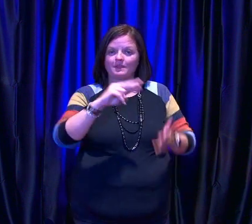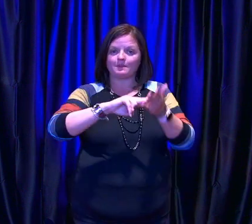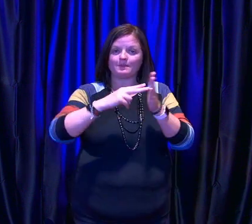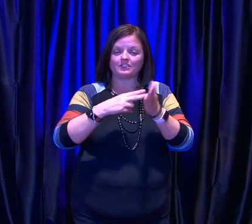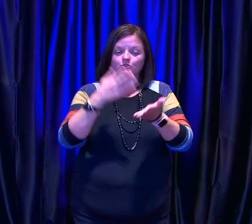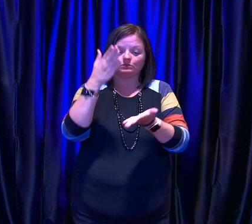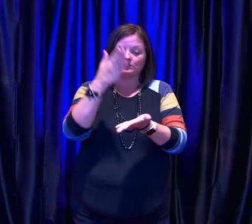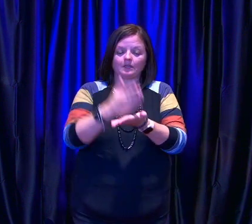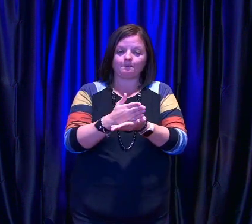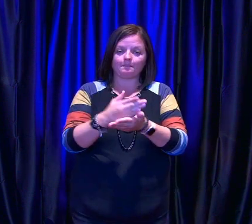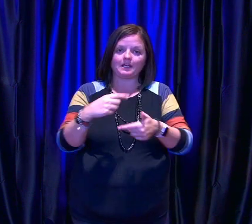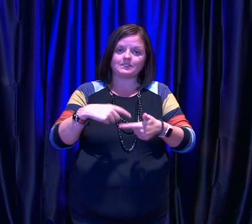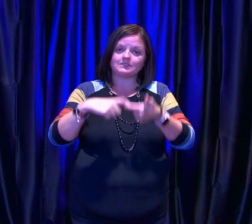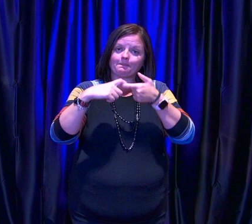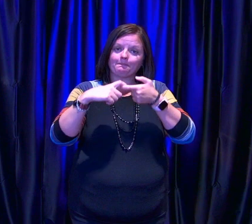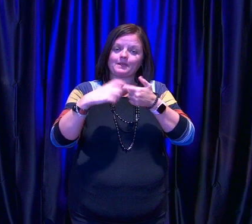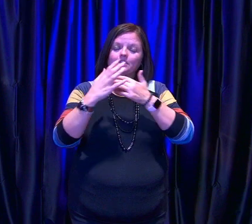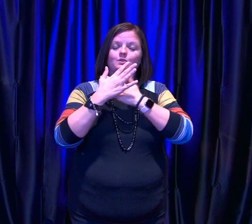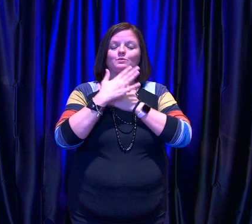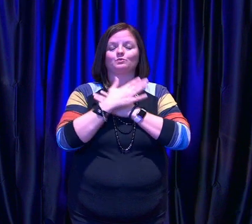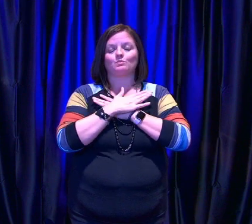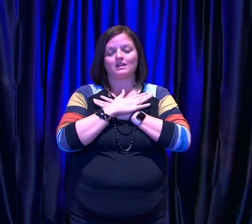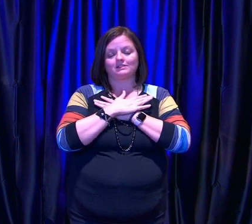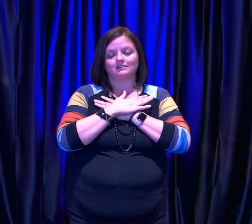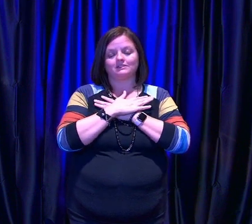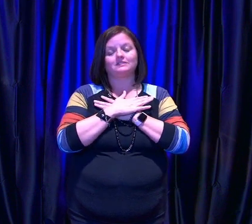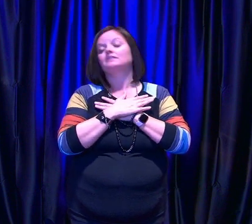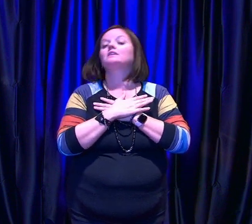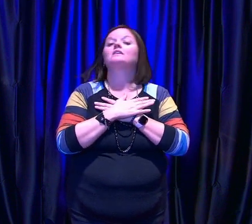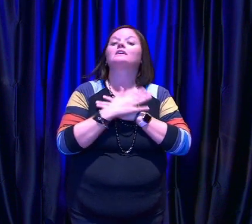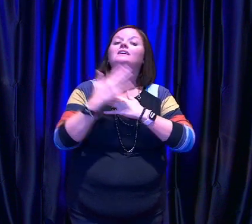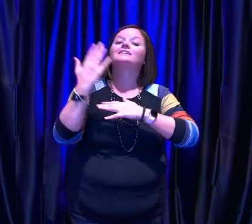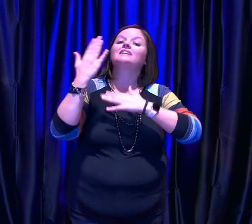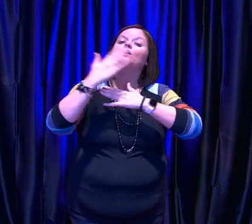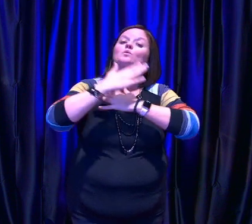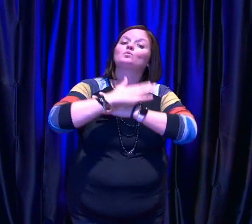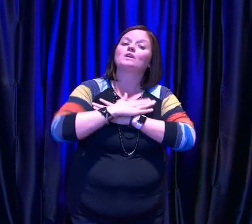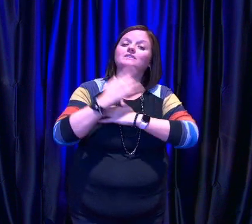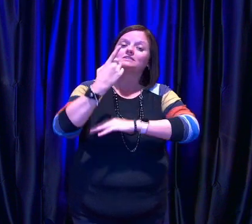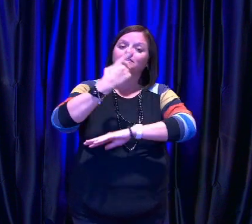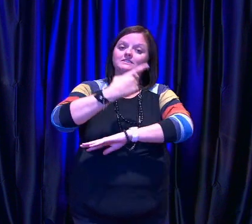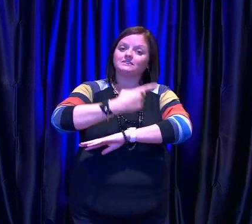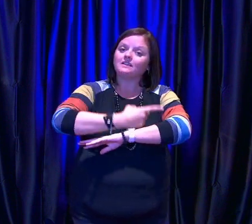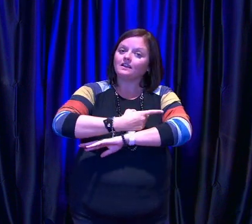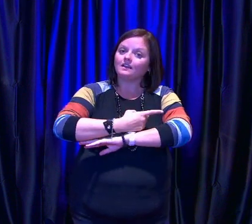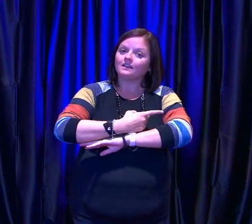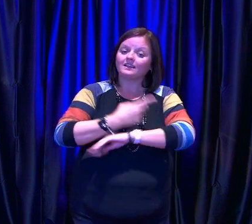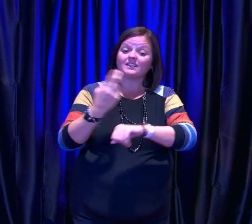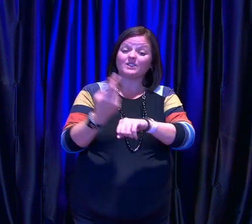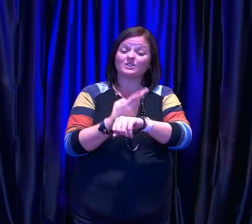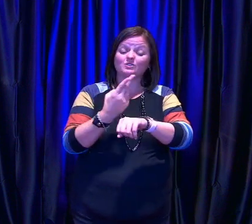and rest sabbath is a rest day and it is used from the beginning to